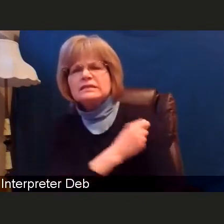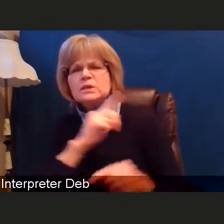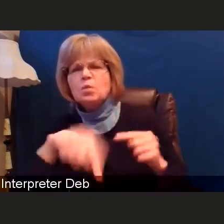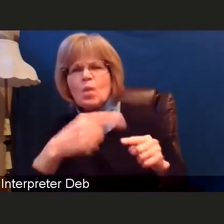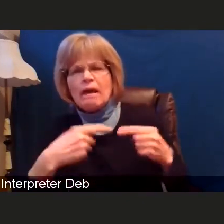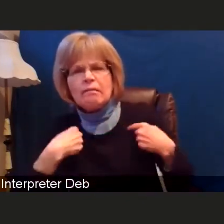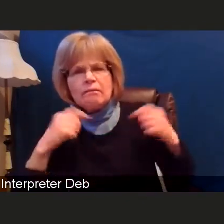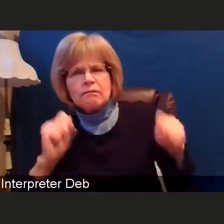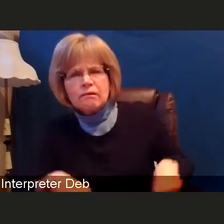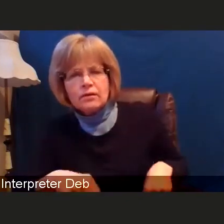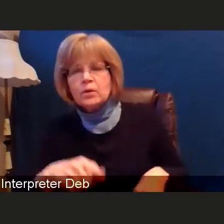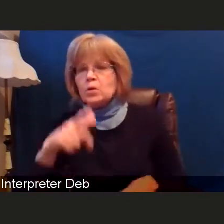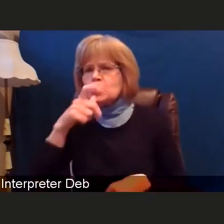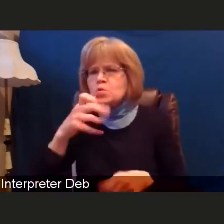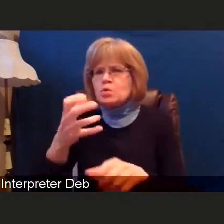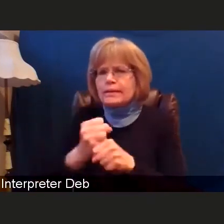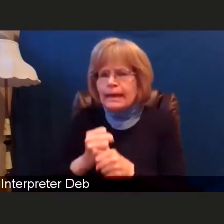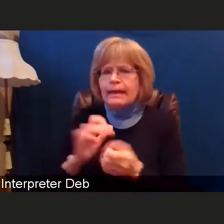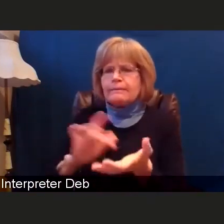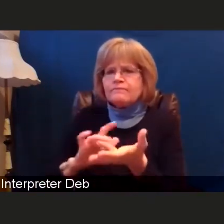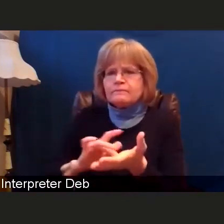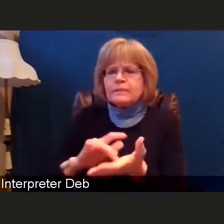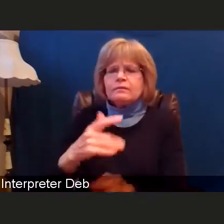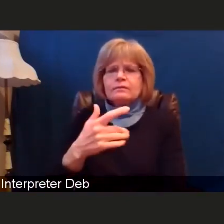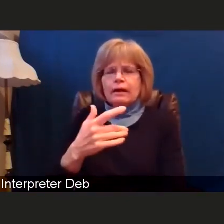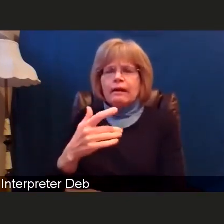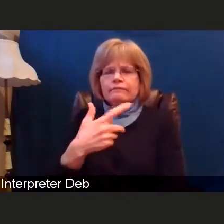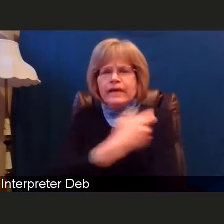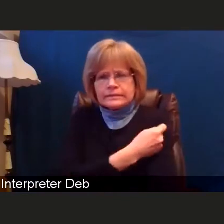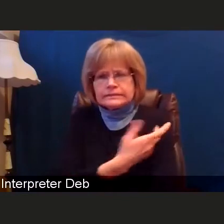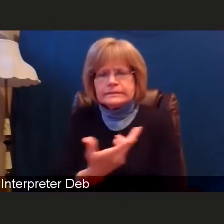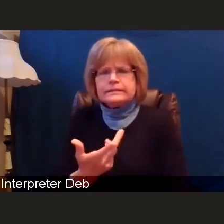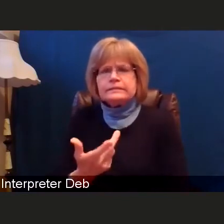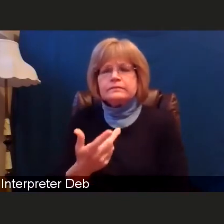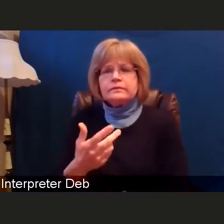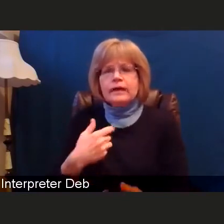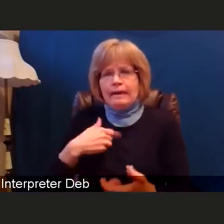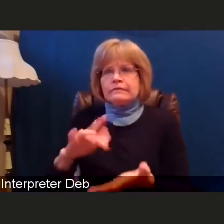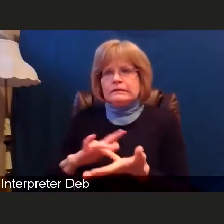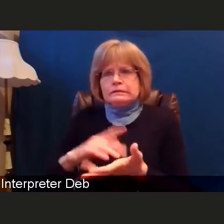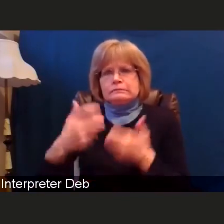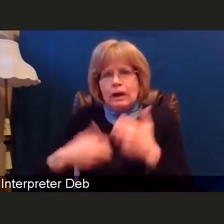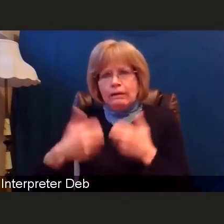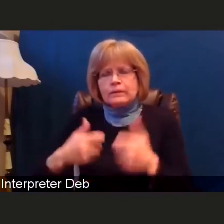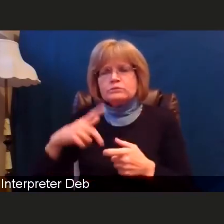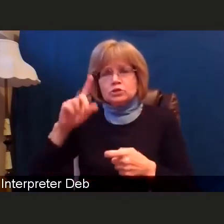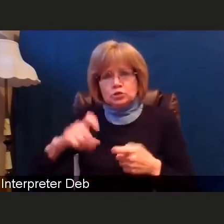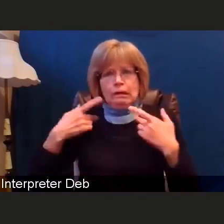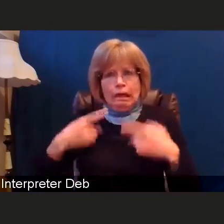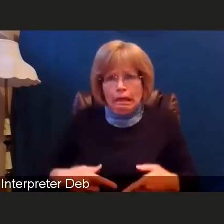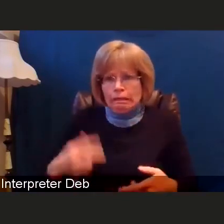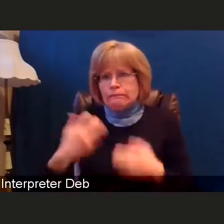I have these other medical problems and therefore should I get a vaccine? And so all those questions can be answered